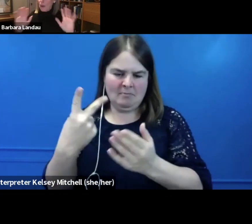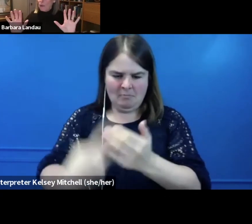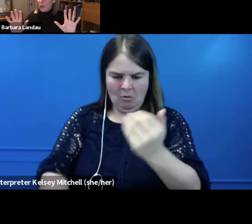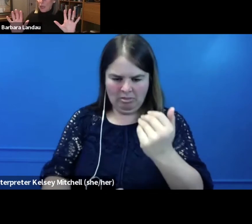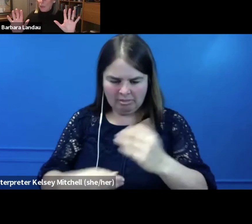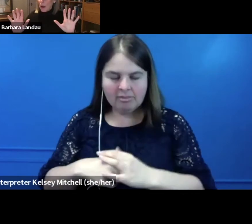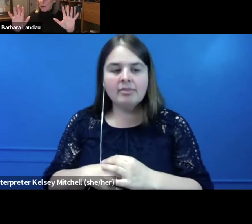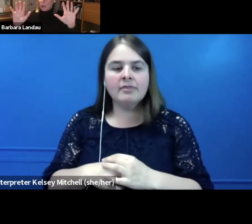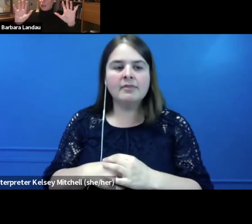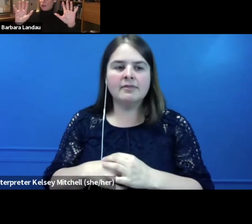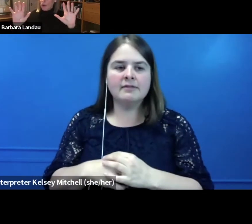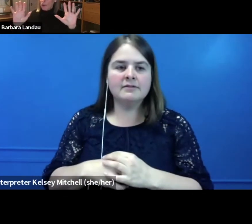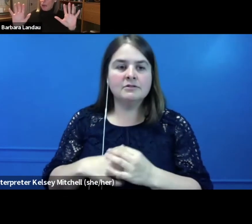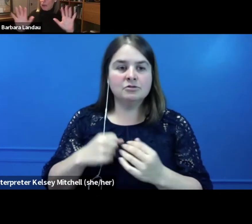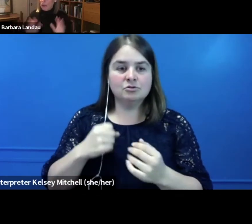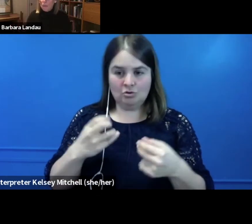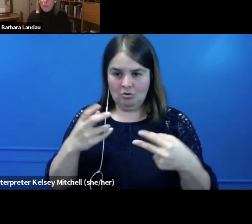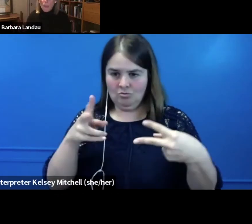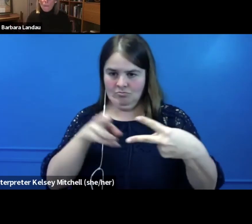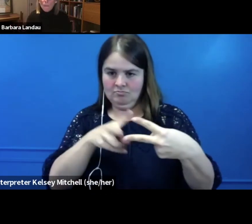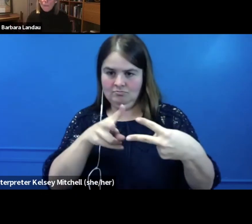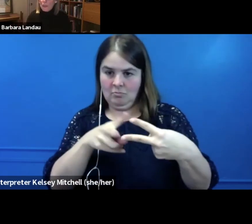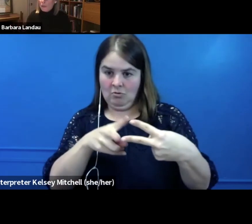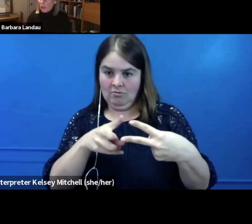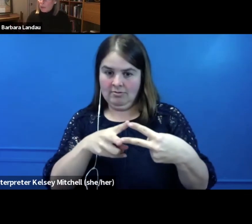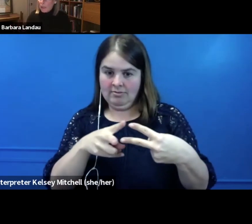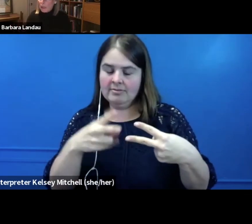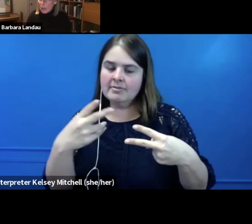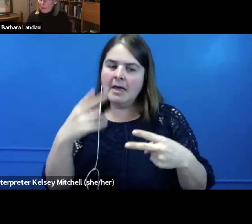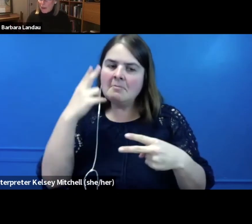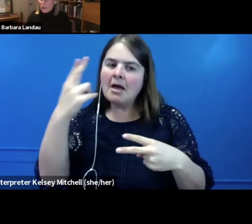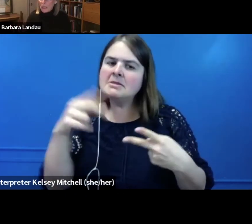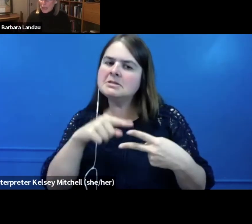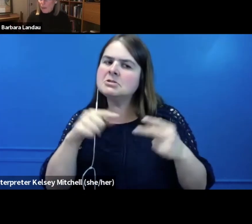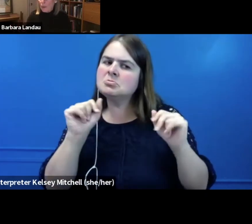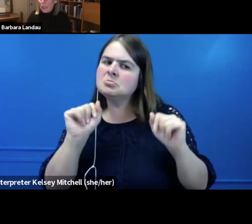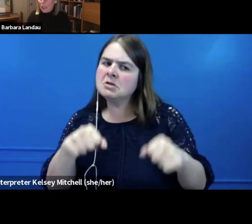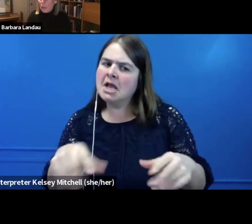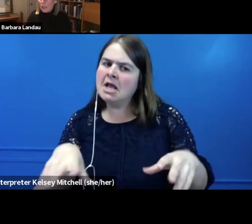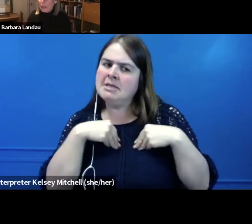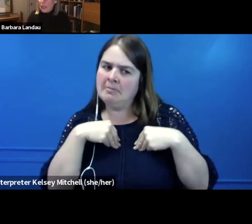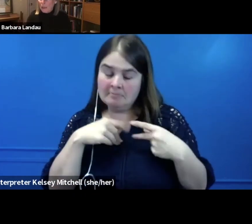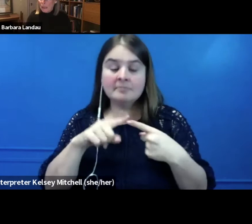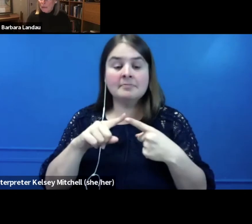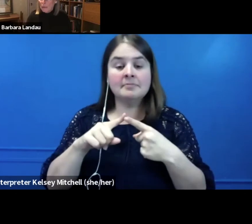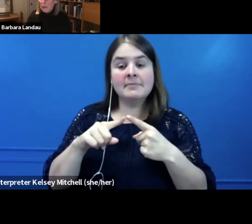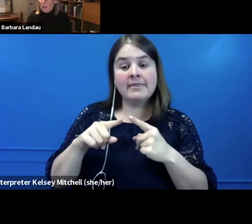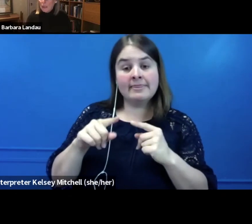these hypotheses for their value the developmental hypothesis i would say